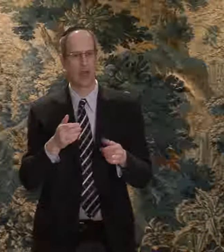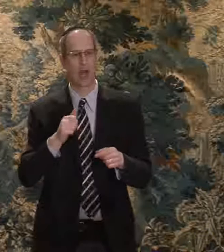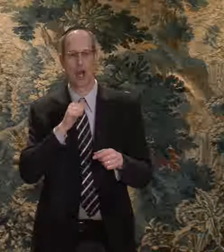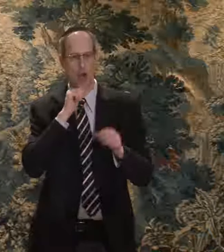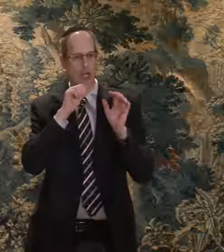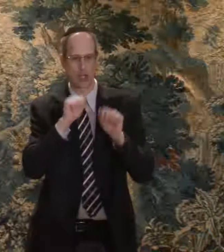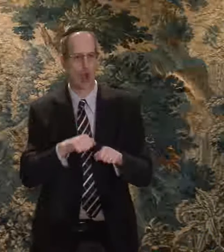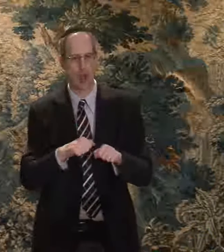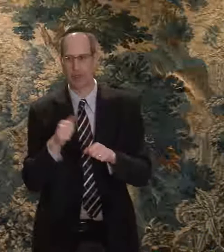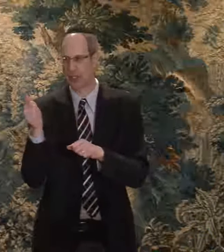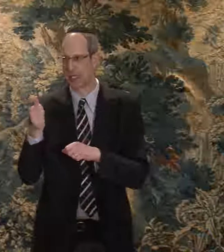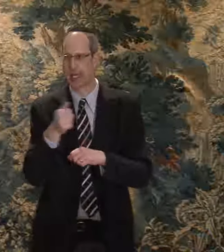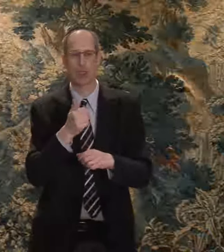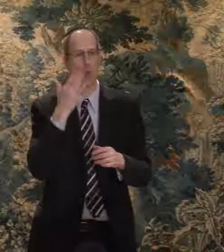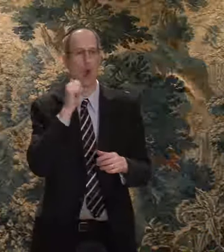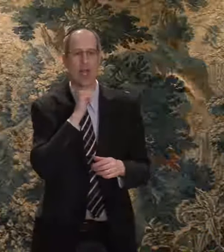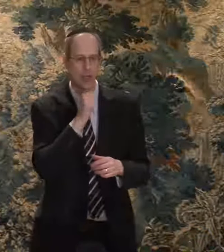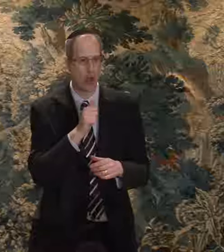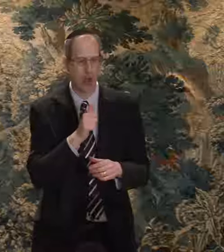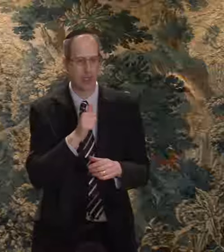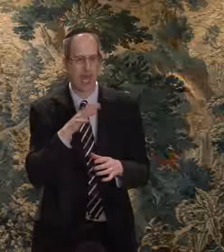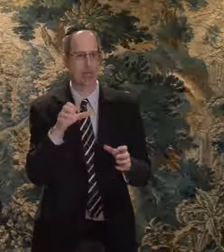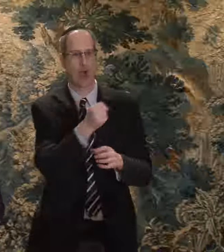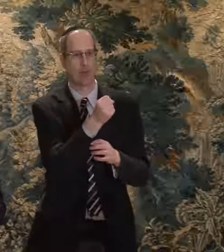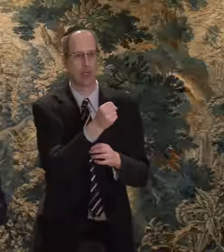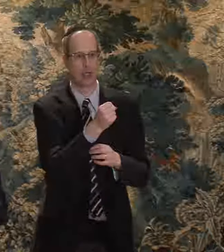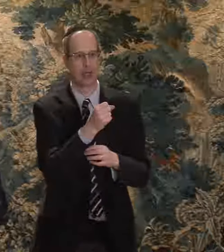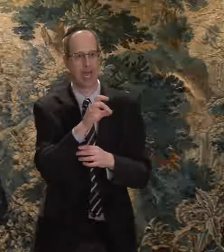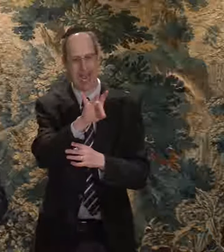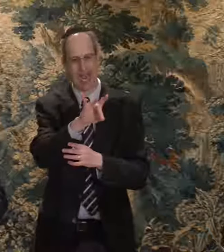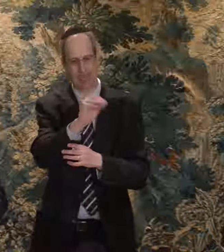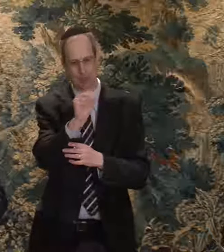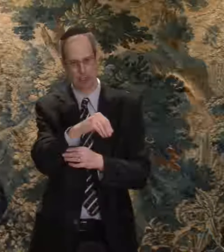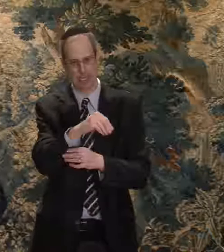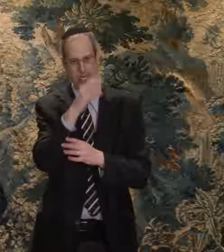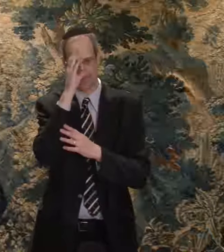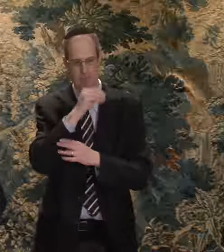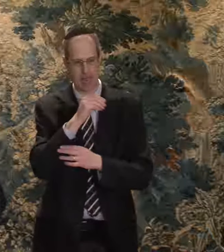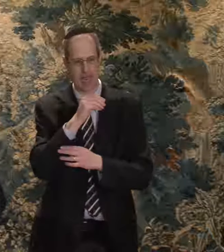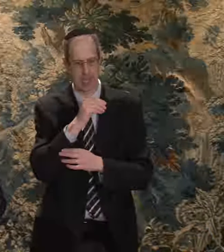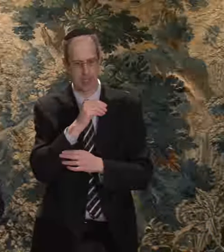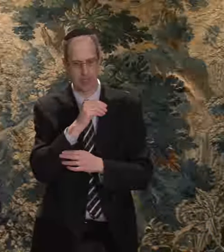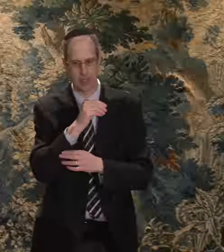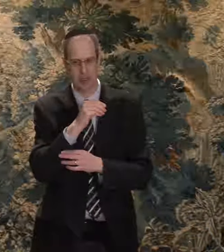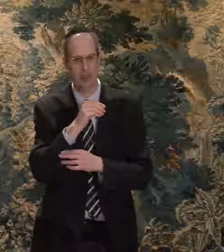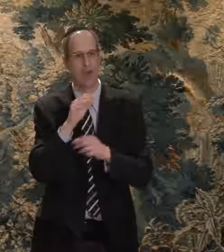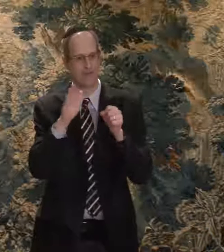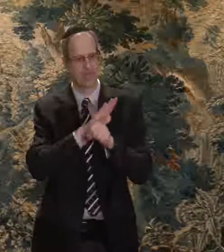each and every one of us and only 8% of mankind fulfills their own potential